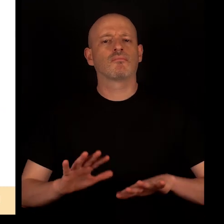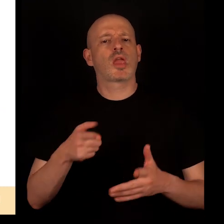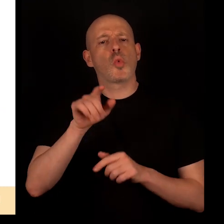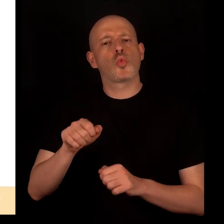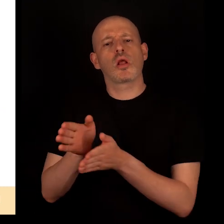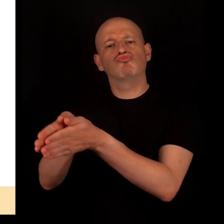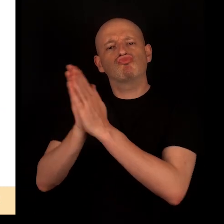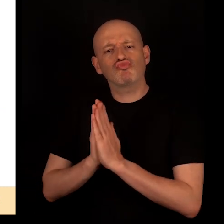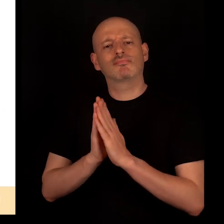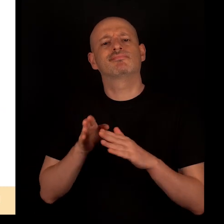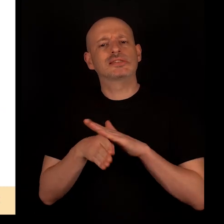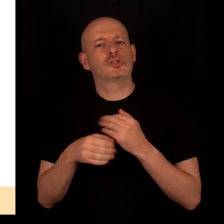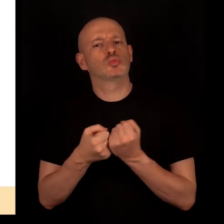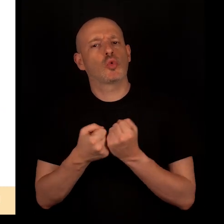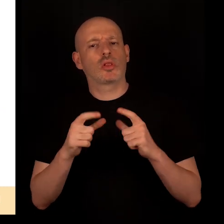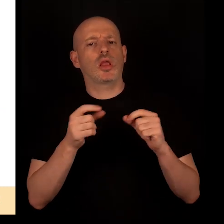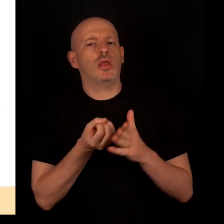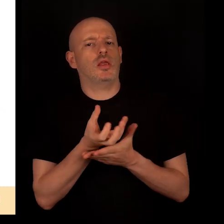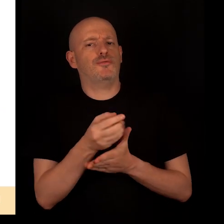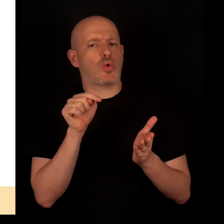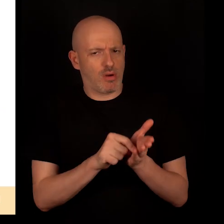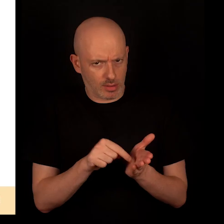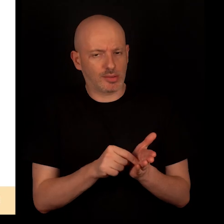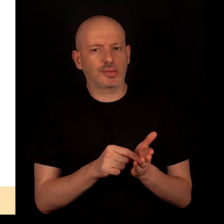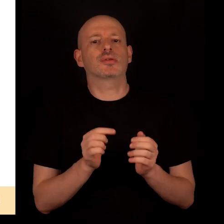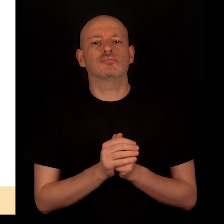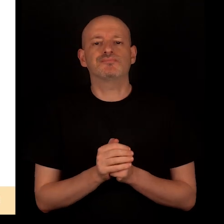Now, how can you request the accessibility support in the Info Card?